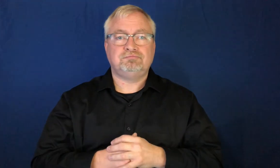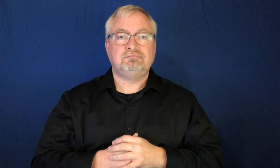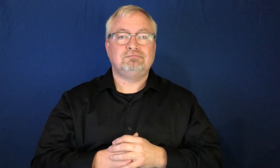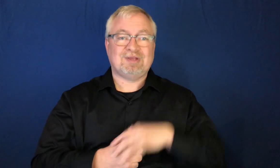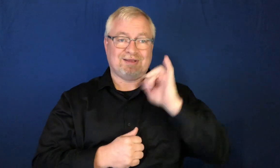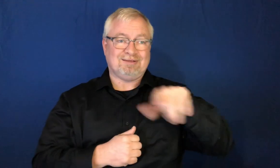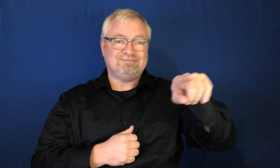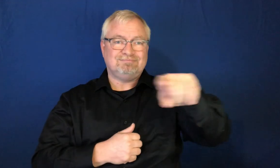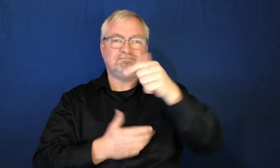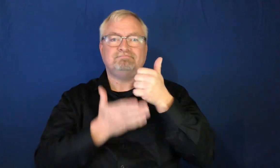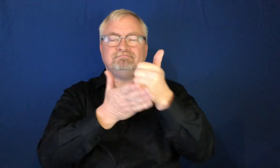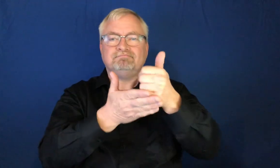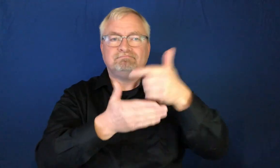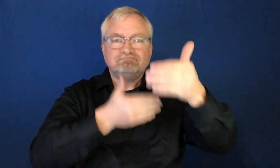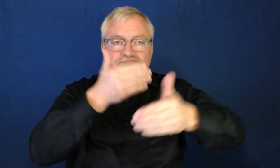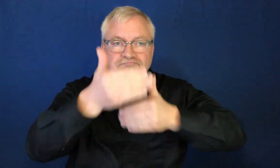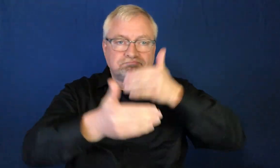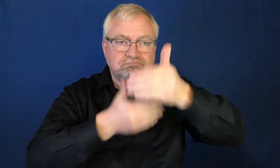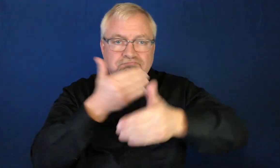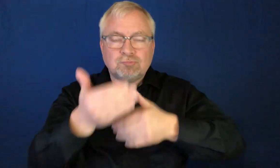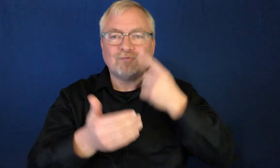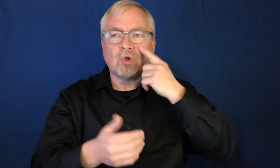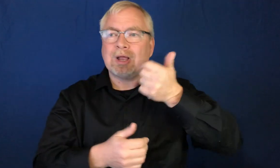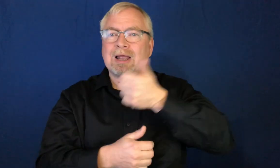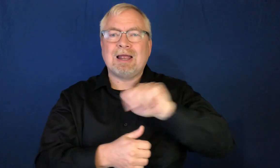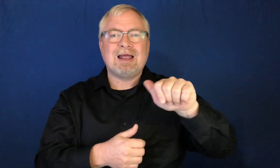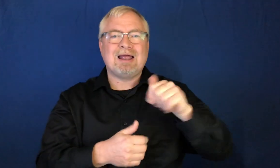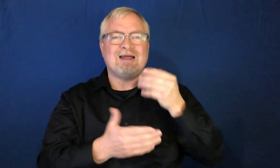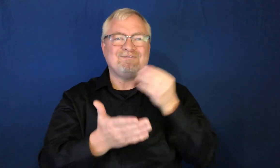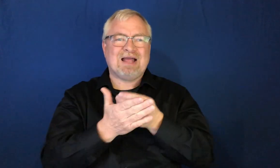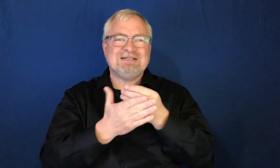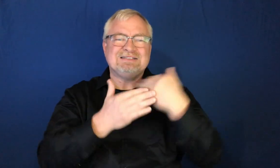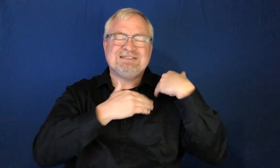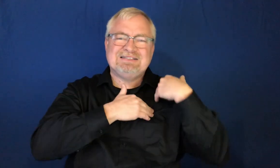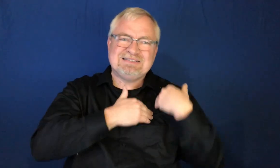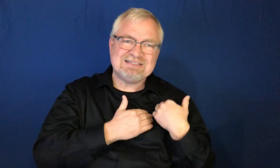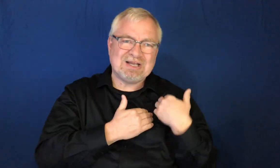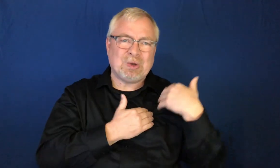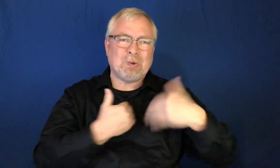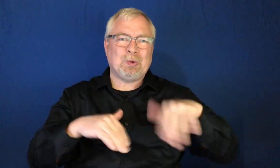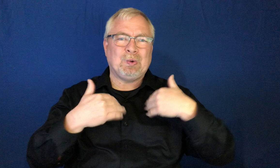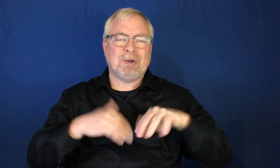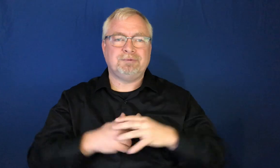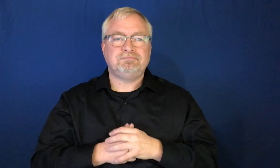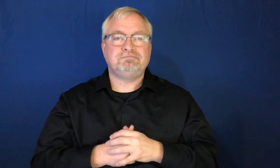support veterans and their families facing financial burdens;